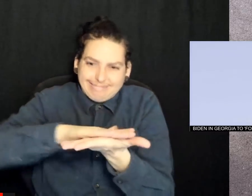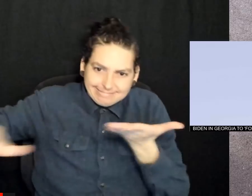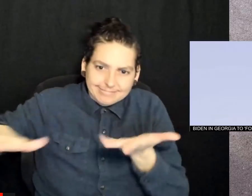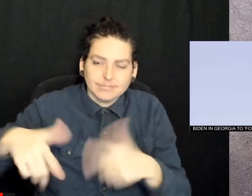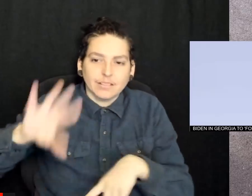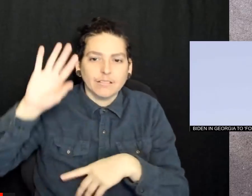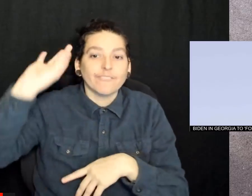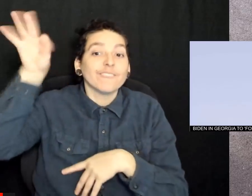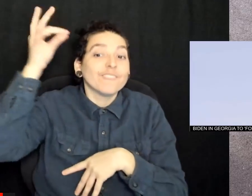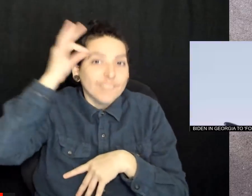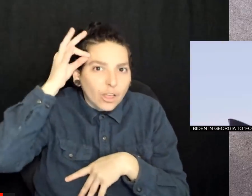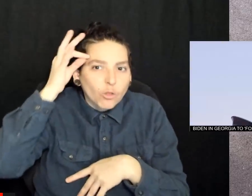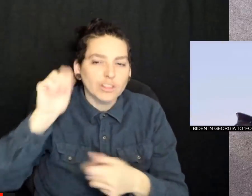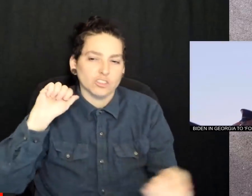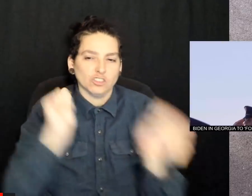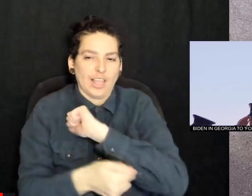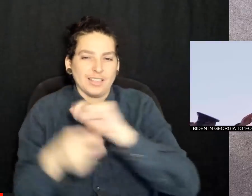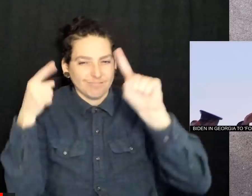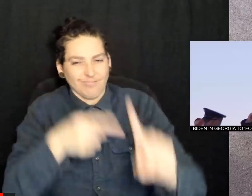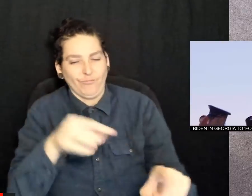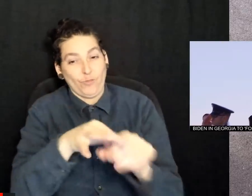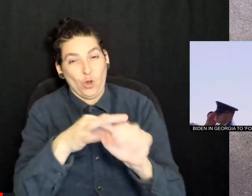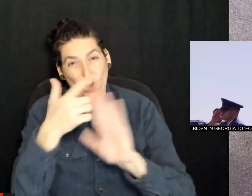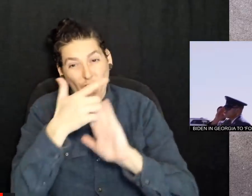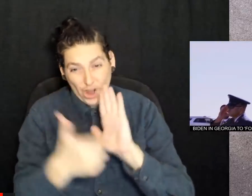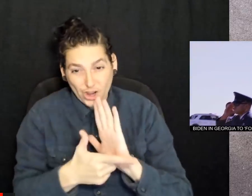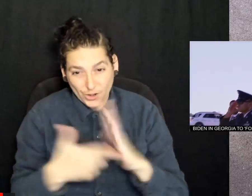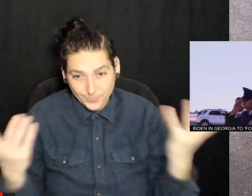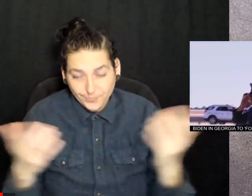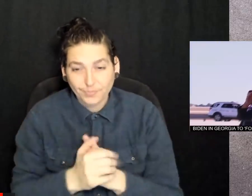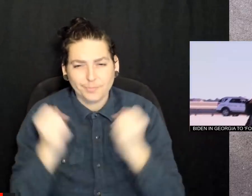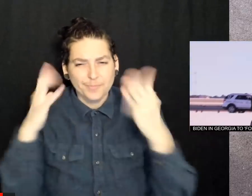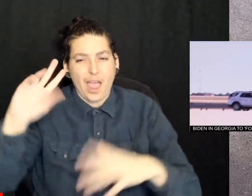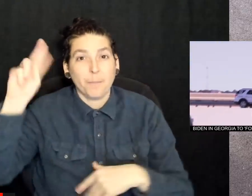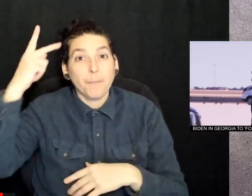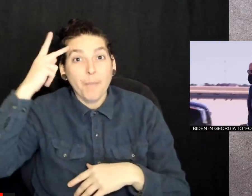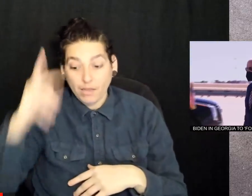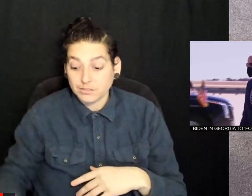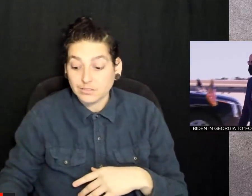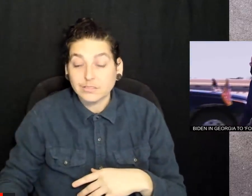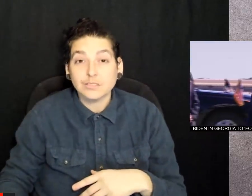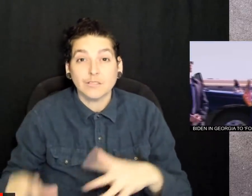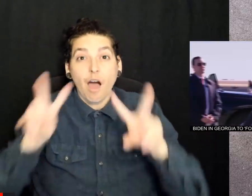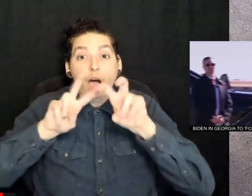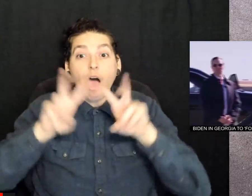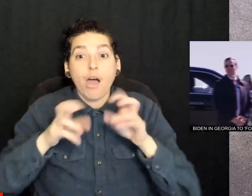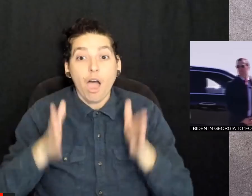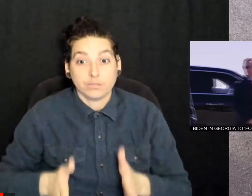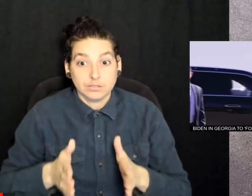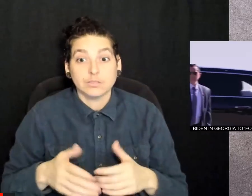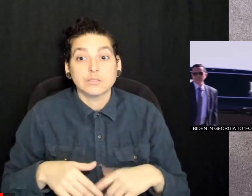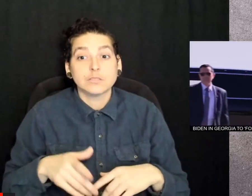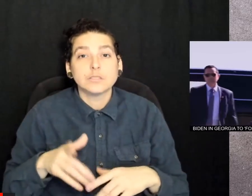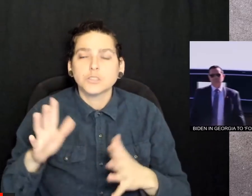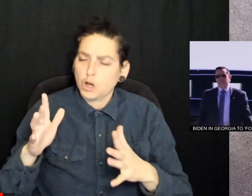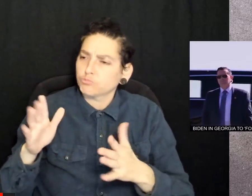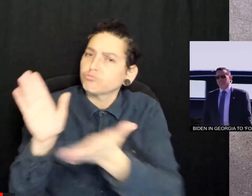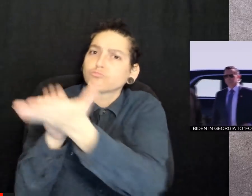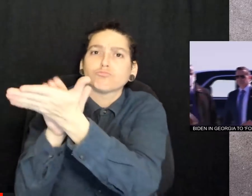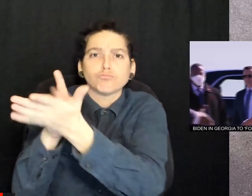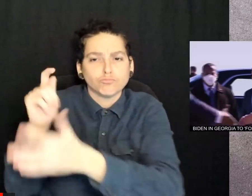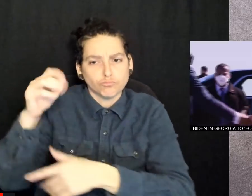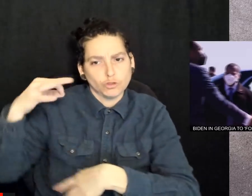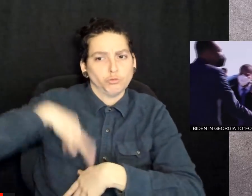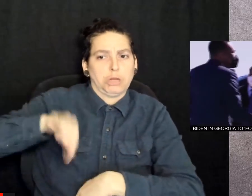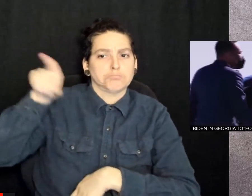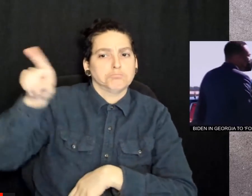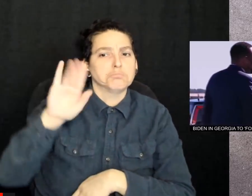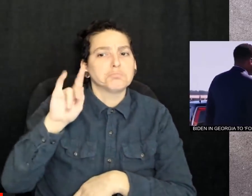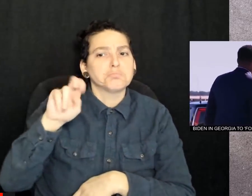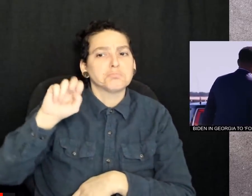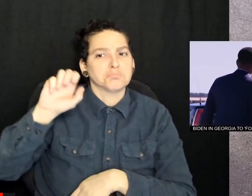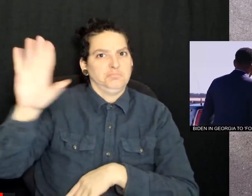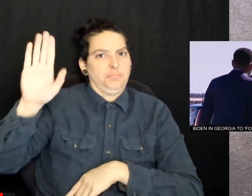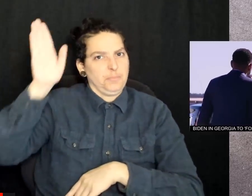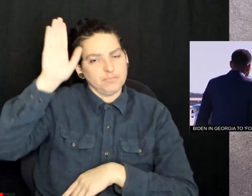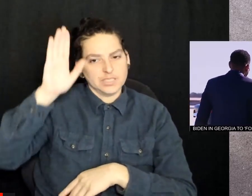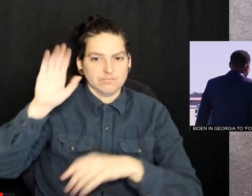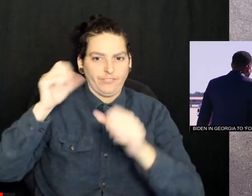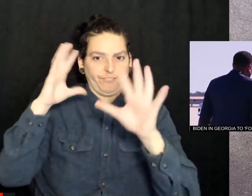implement sweeping federal changes to voting laws many political analysts credit Biden's